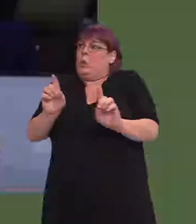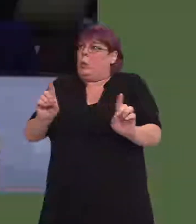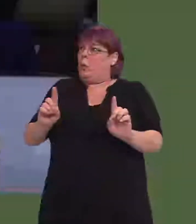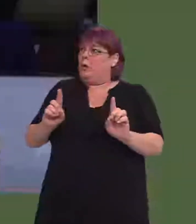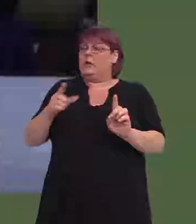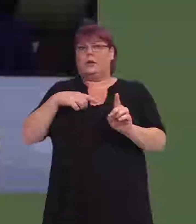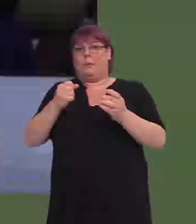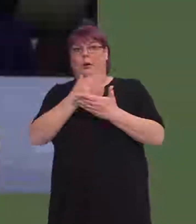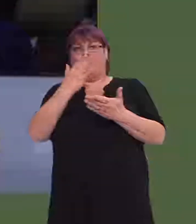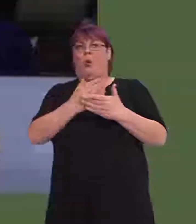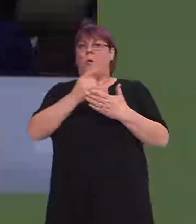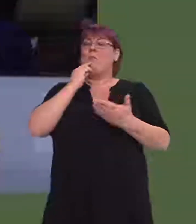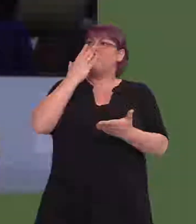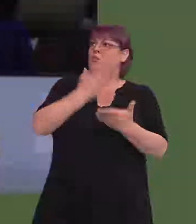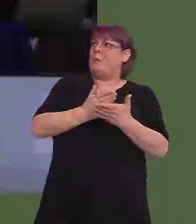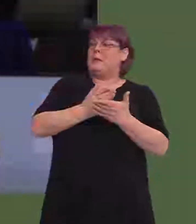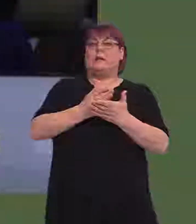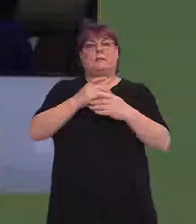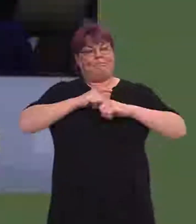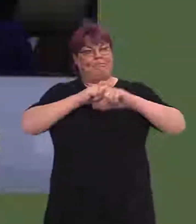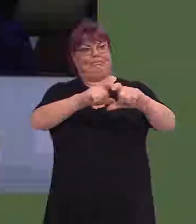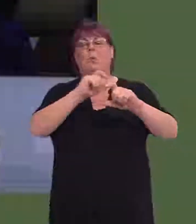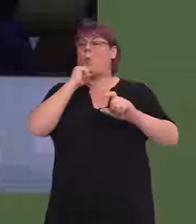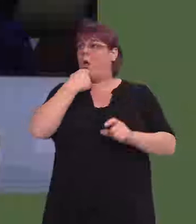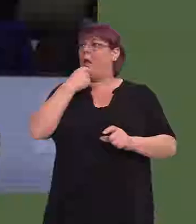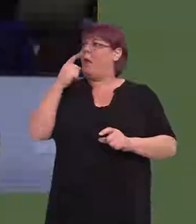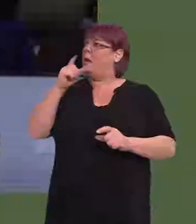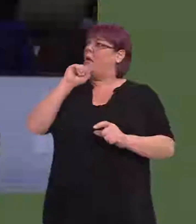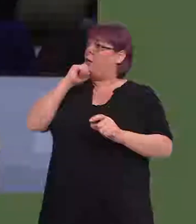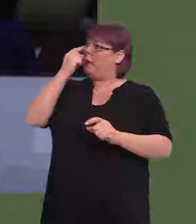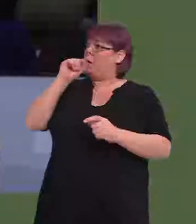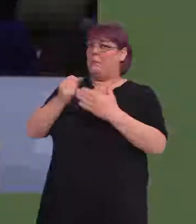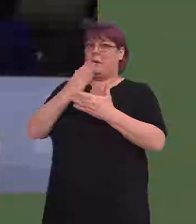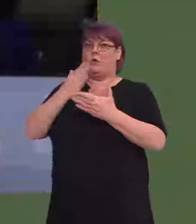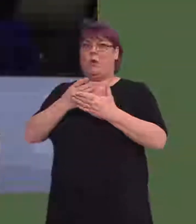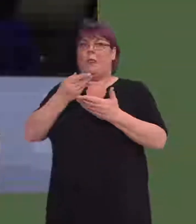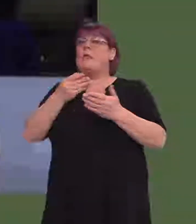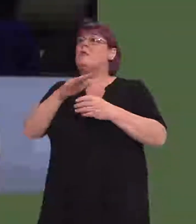are broken, and will you also ensure that this latest funding will actually reach the